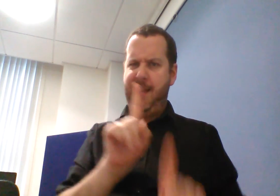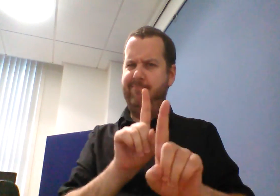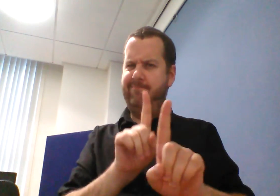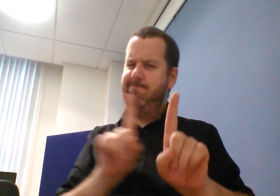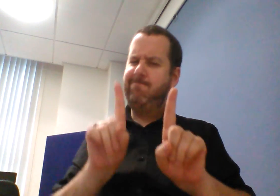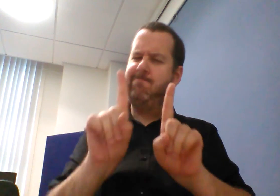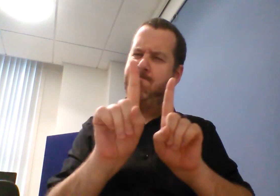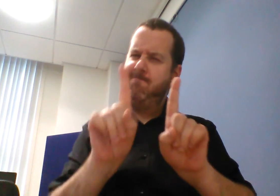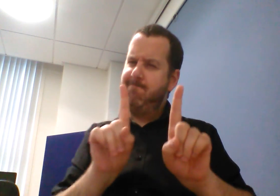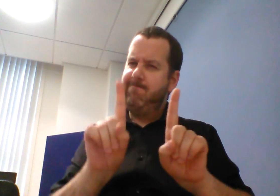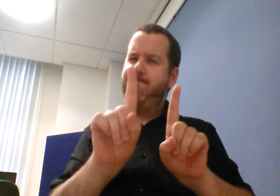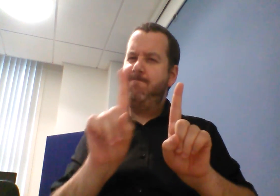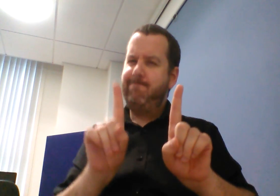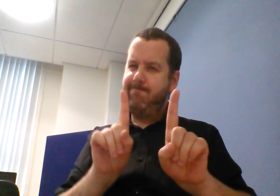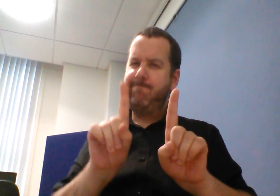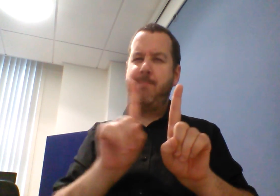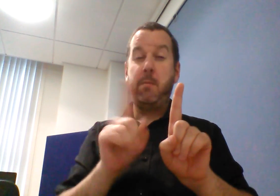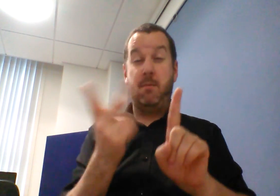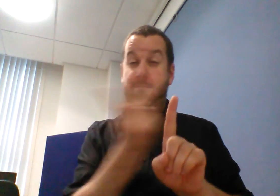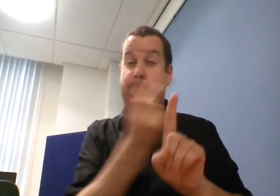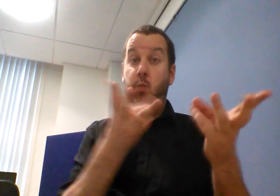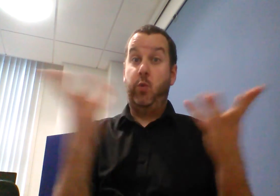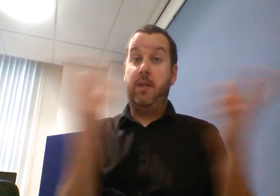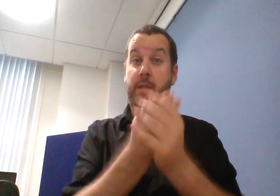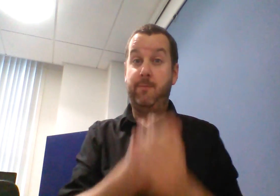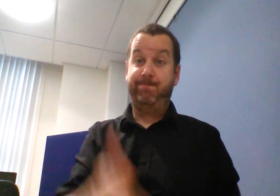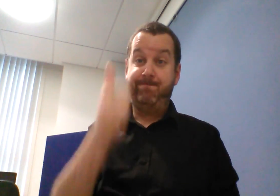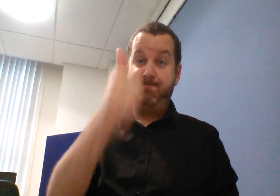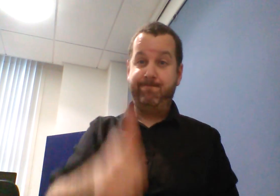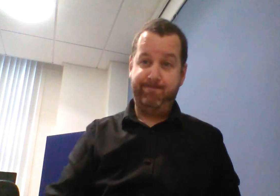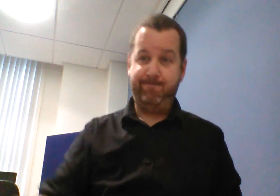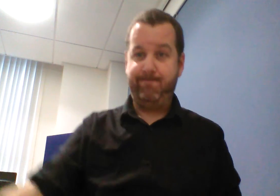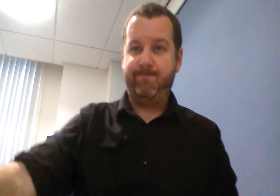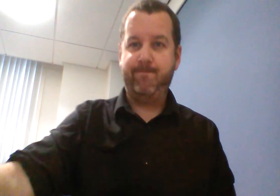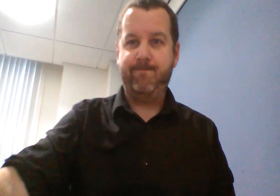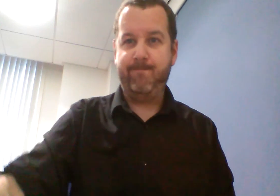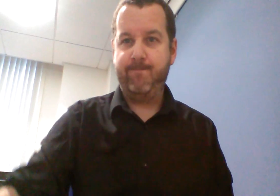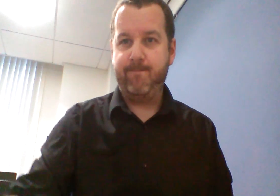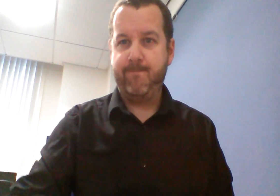ISL and English are more or less.. working together. Bye.